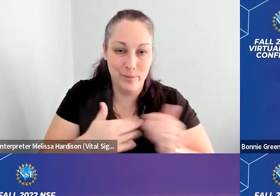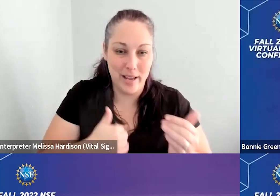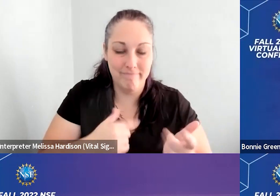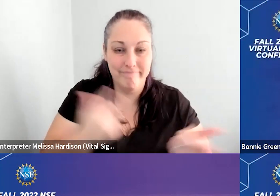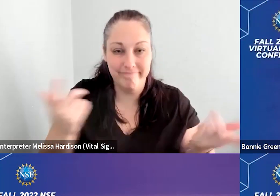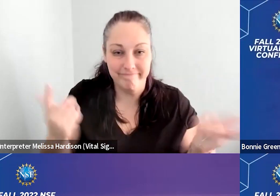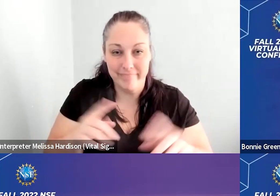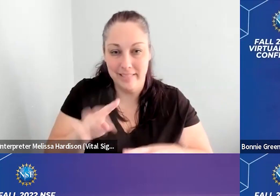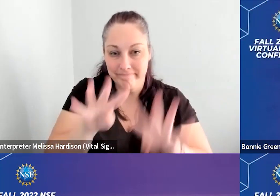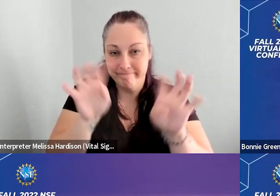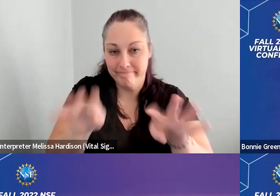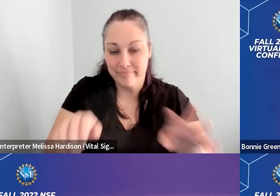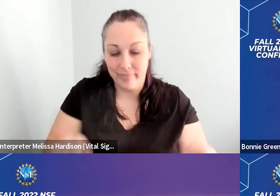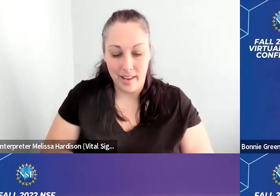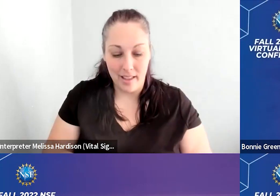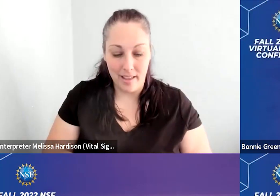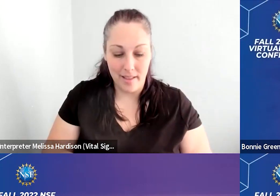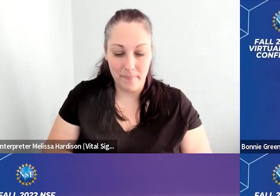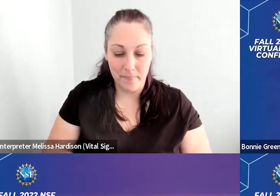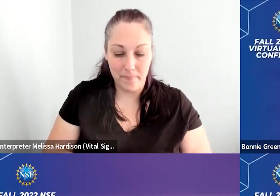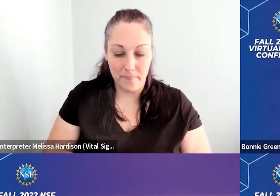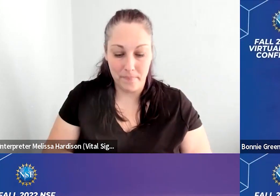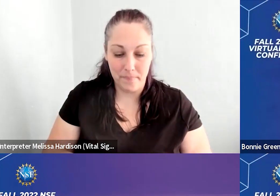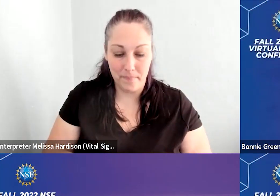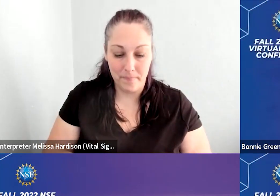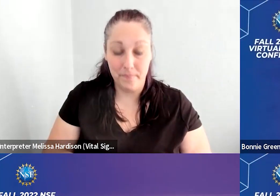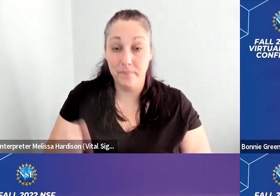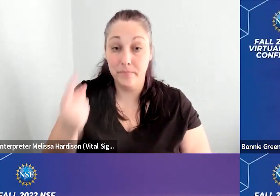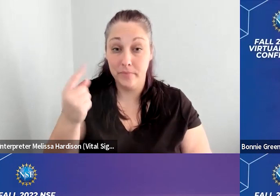so there is -- and Beth, you probably know exactly the dates, right?